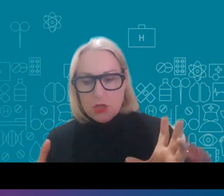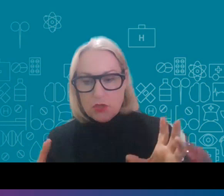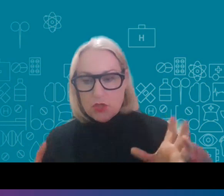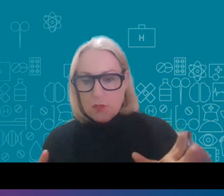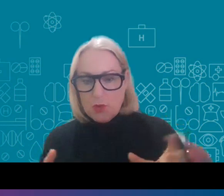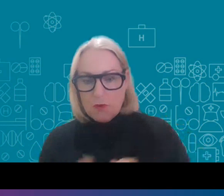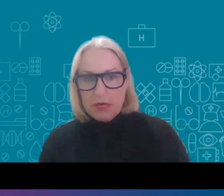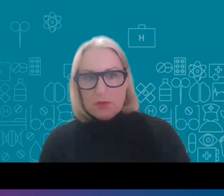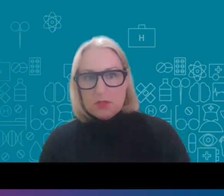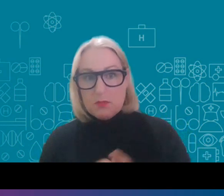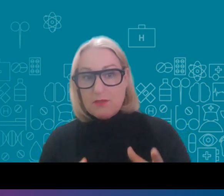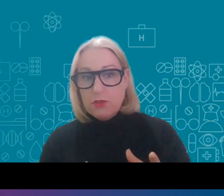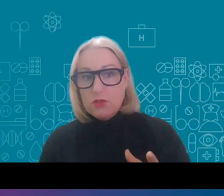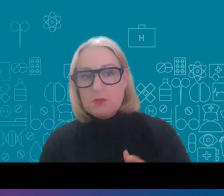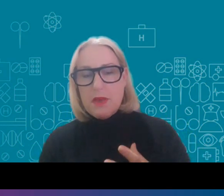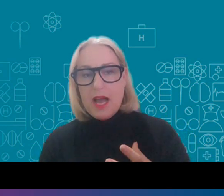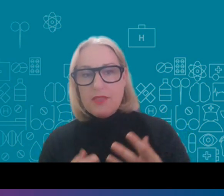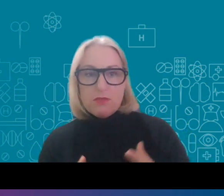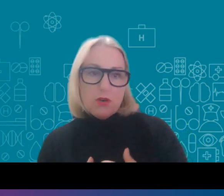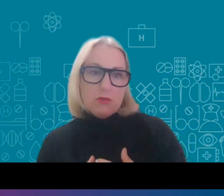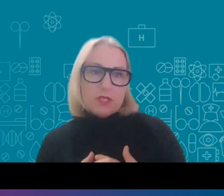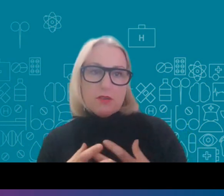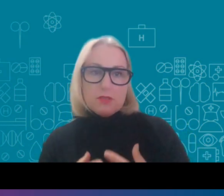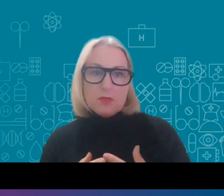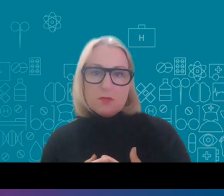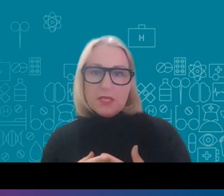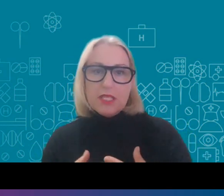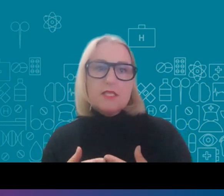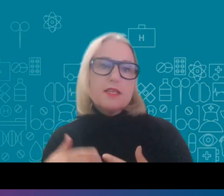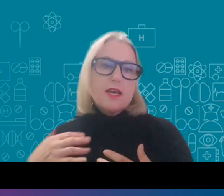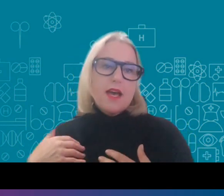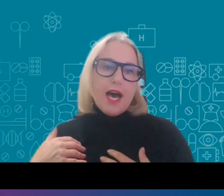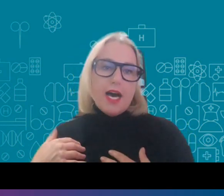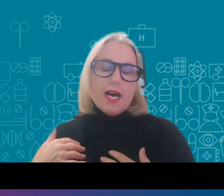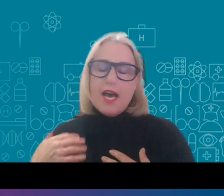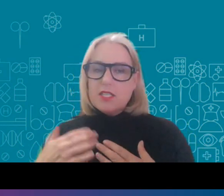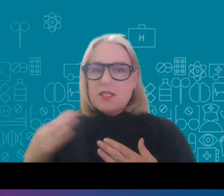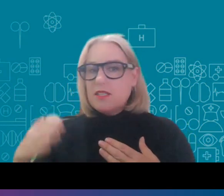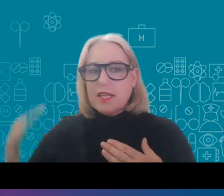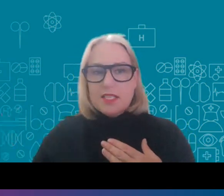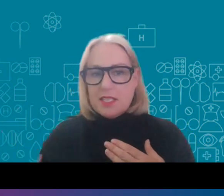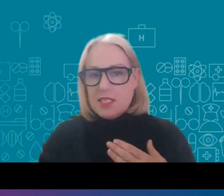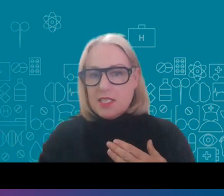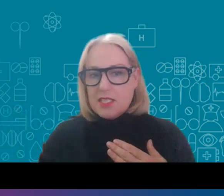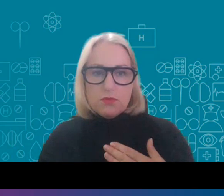support people to be informed about their roles and their responsibilities and that can continue.